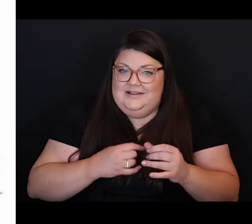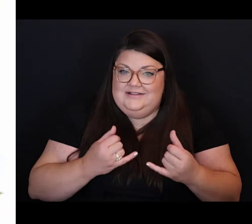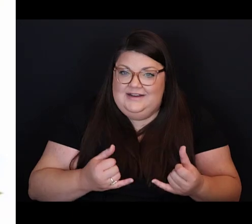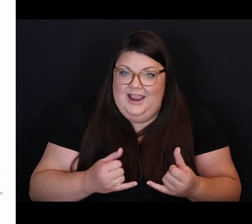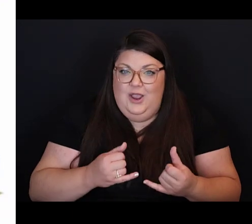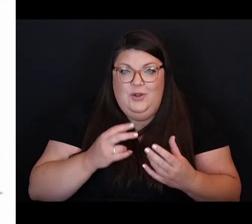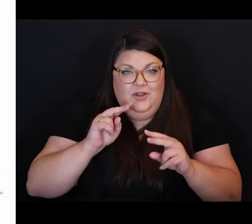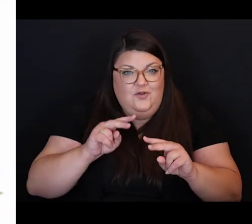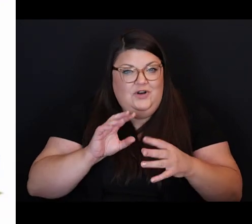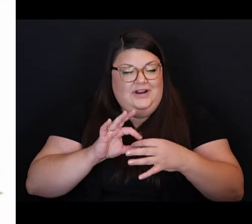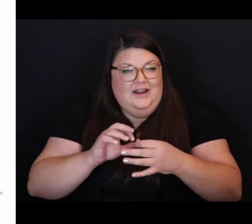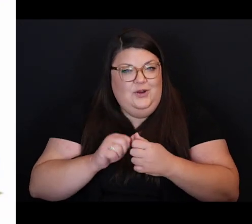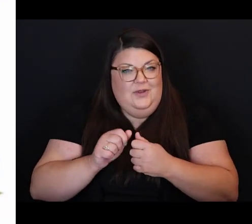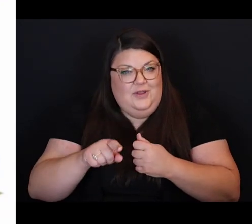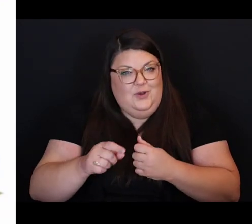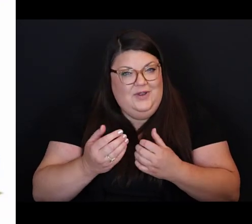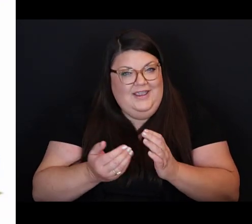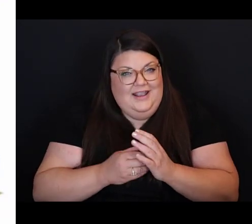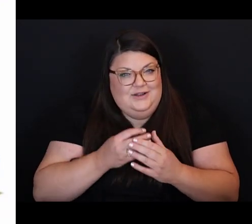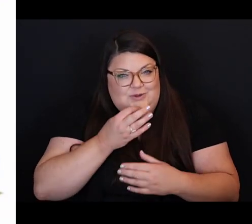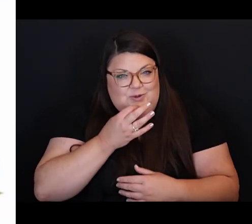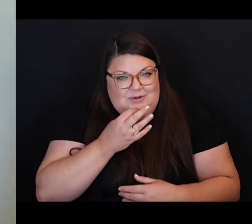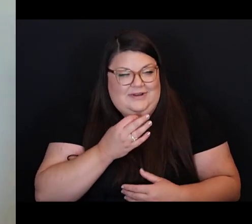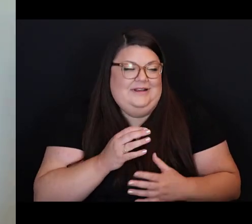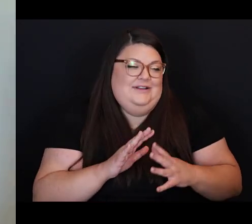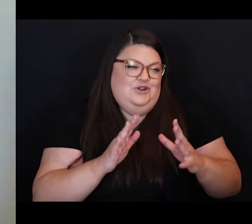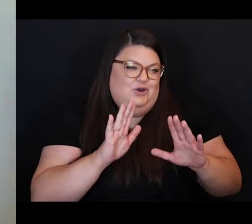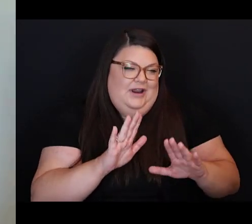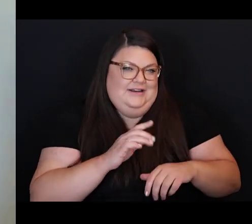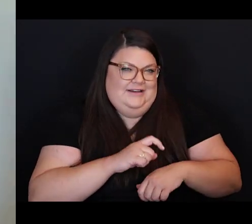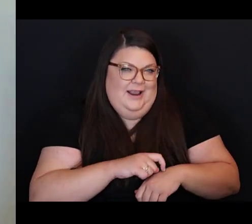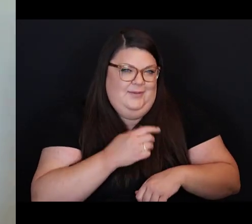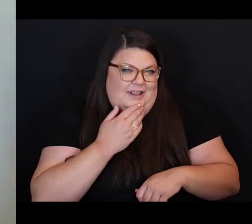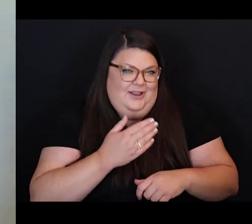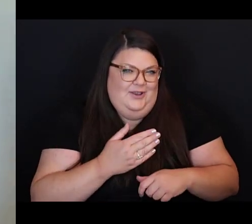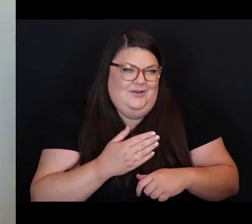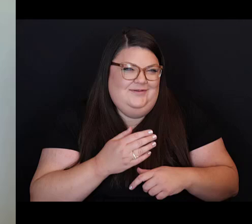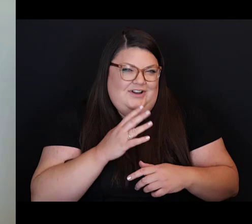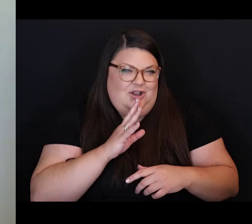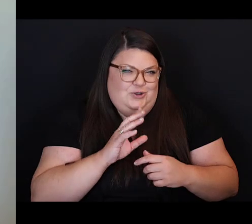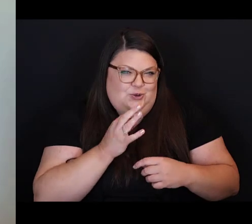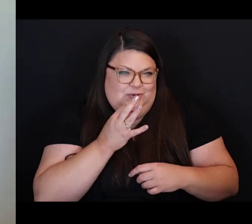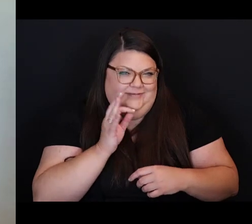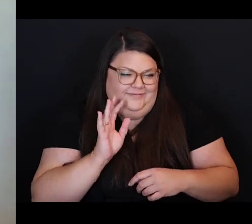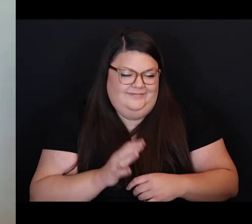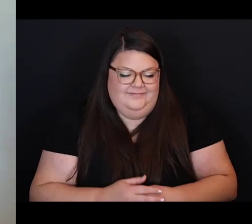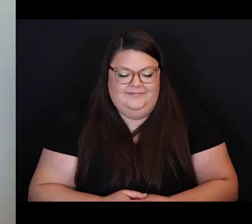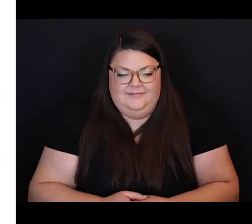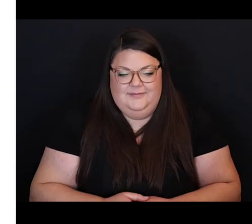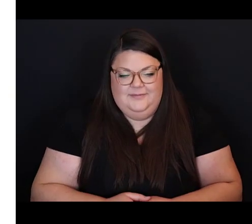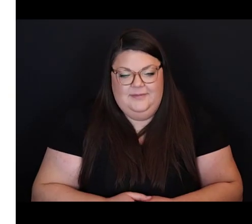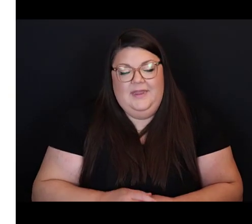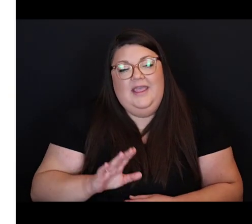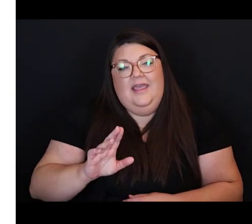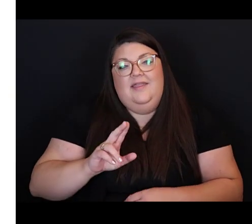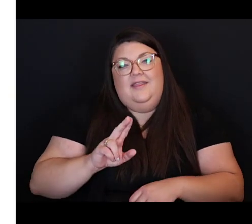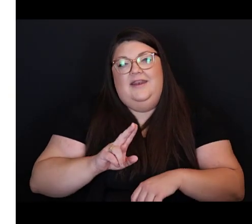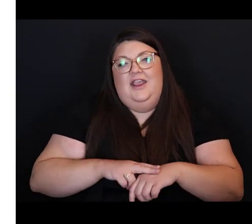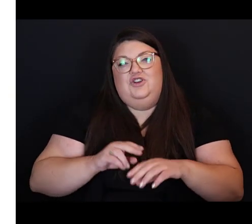we look forward to connecting with you again soon. [Ciara] I had such a great time, Heather. Thank you for having me, we'll talk soon! [Heather] The National Clearinghouse